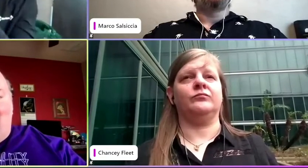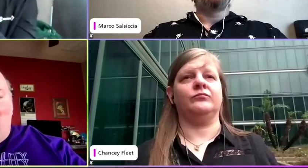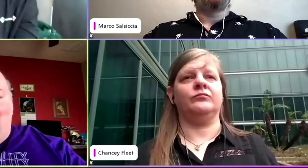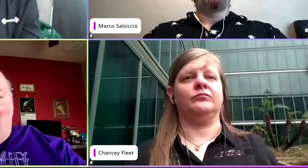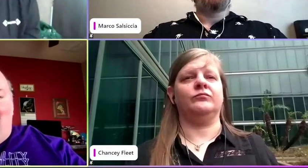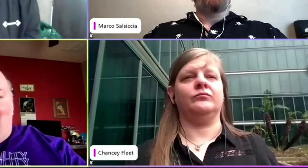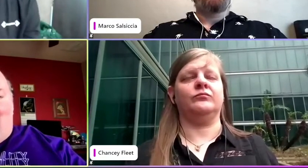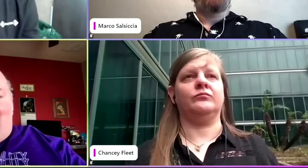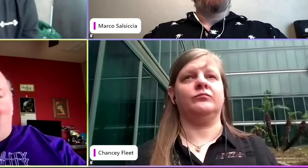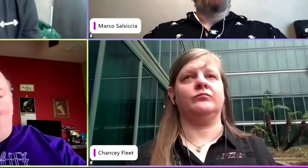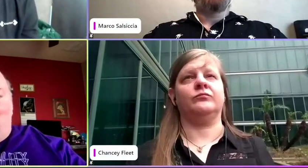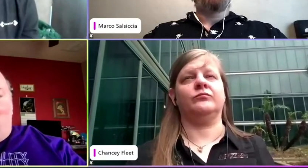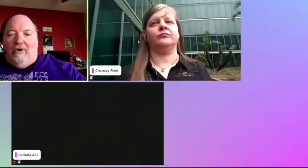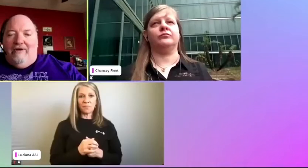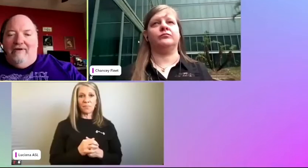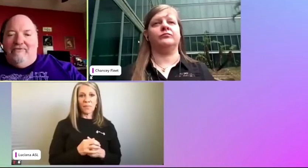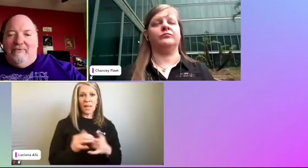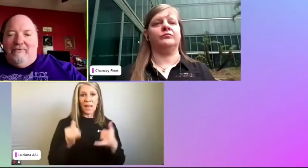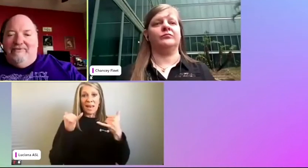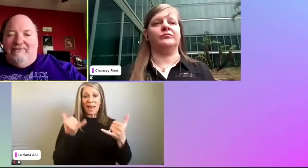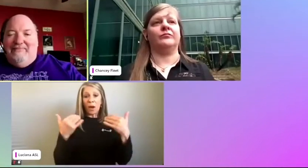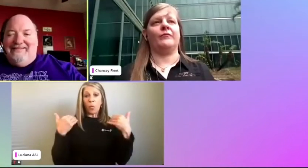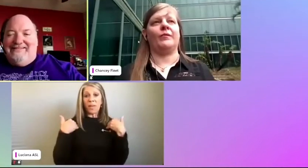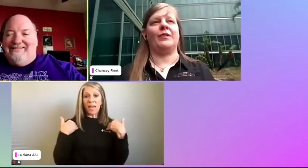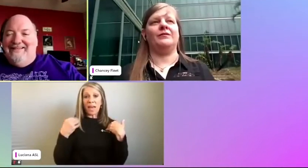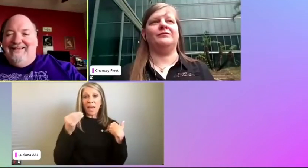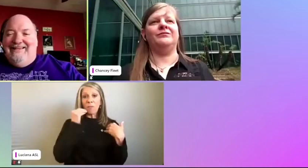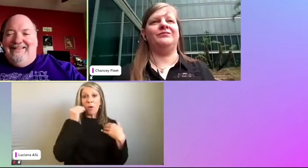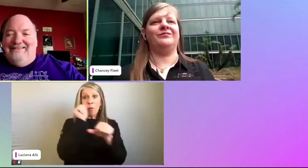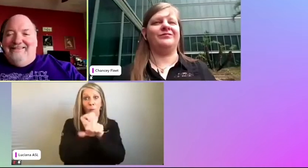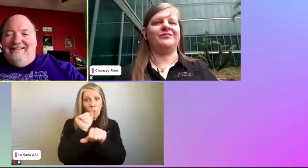Now yours. Everyone, you'll find that on the URL.